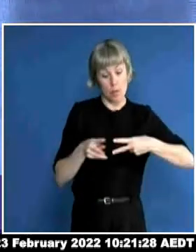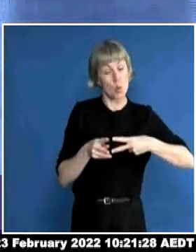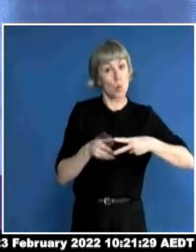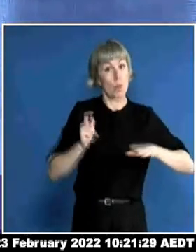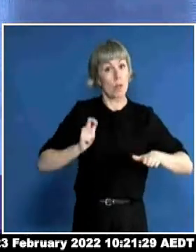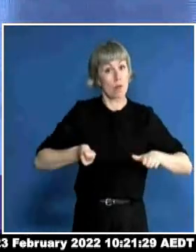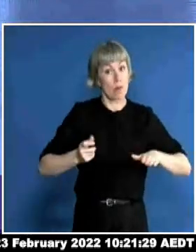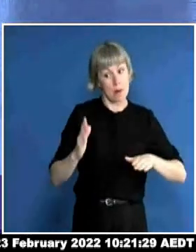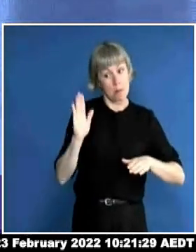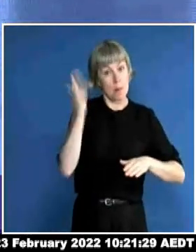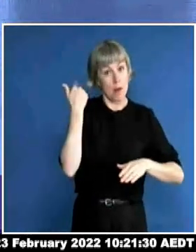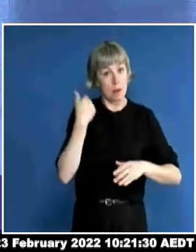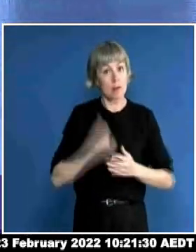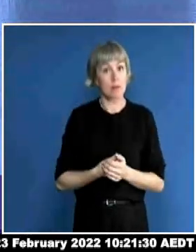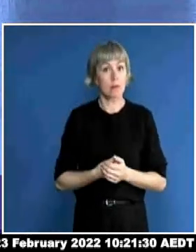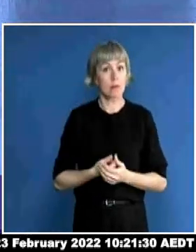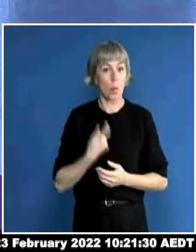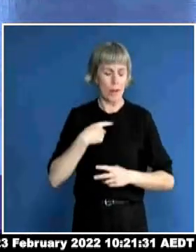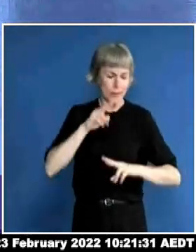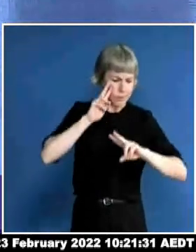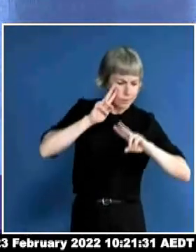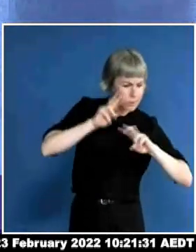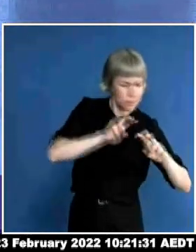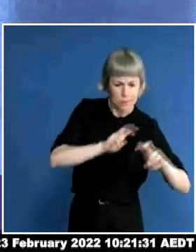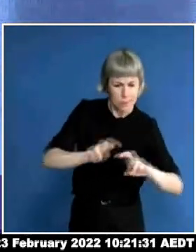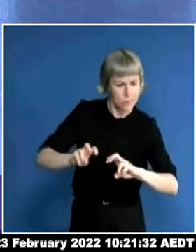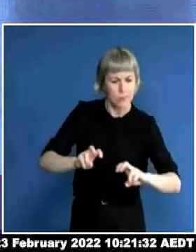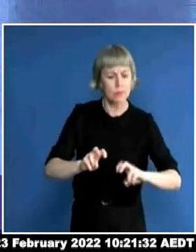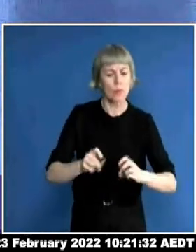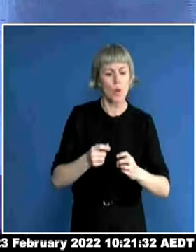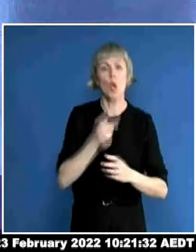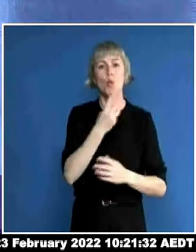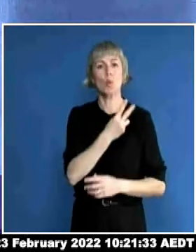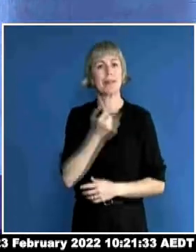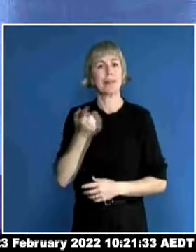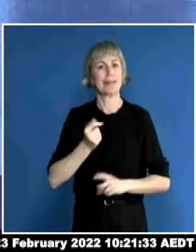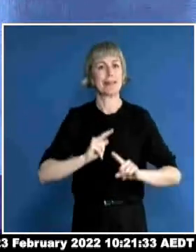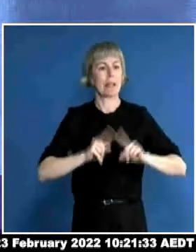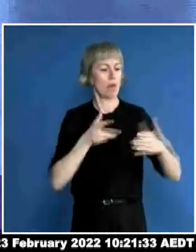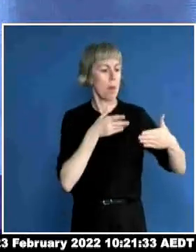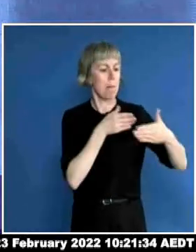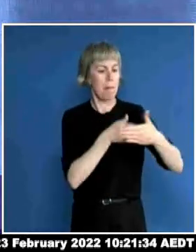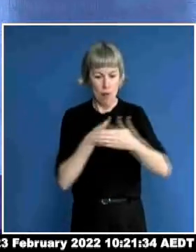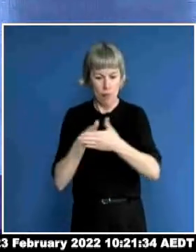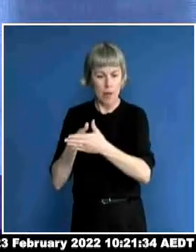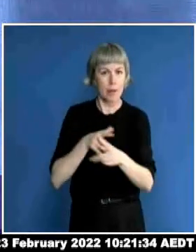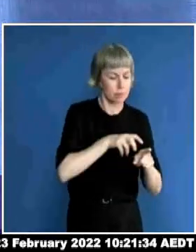barriers grouped into four broad areas: attitudinal barriers, physical or